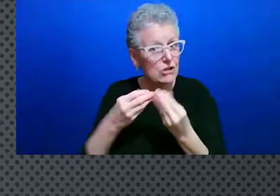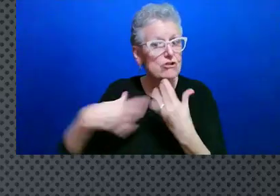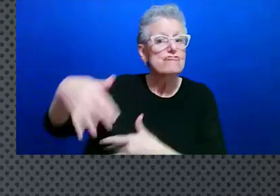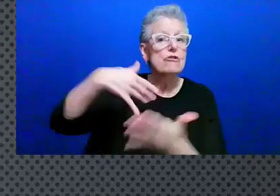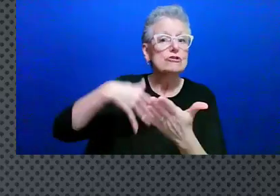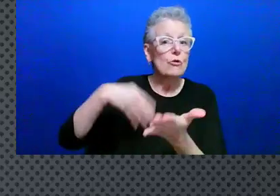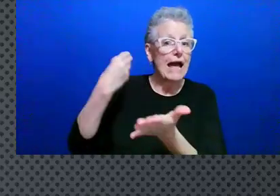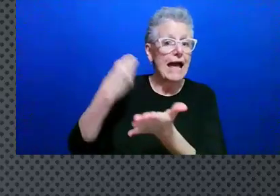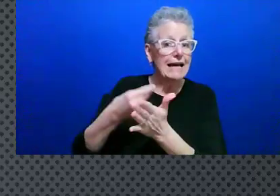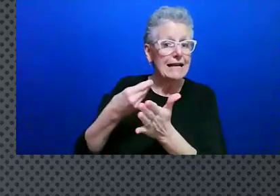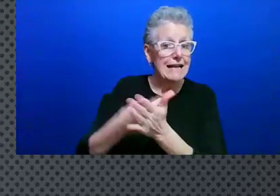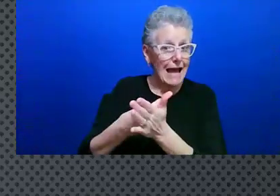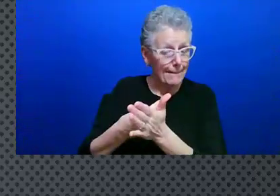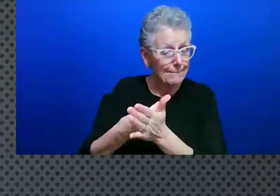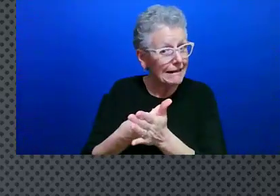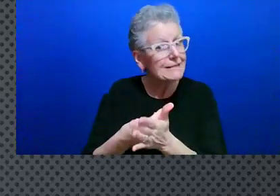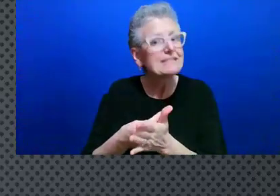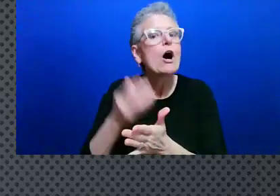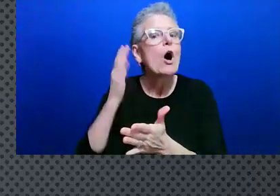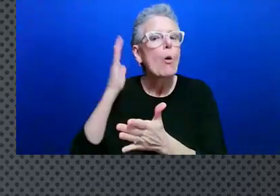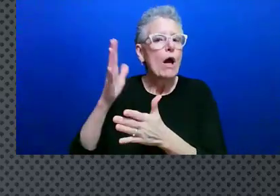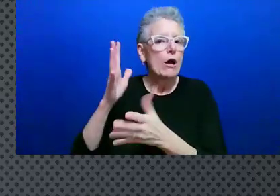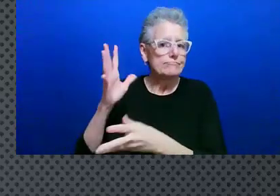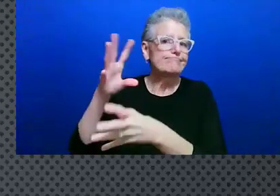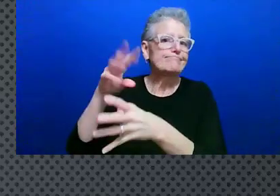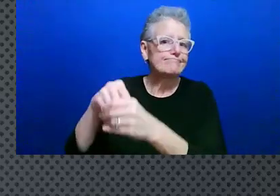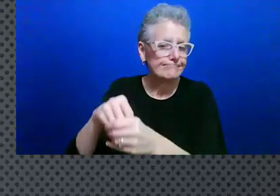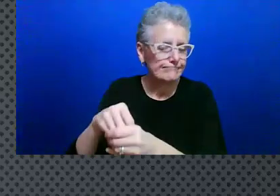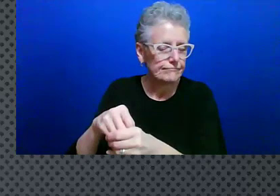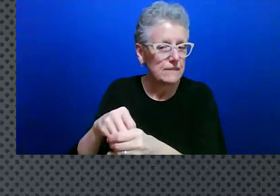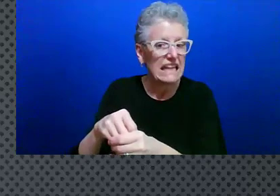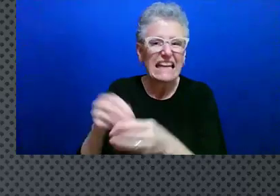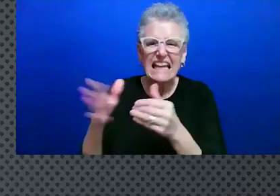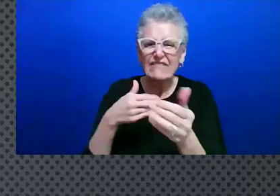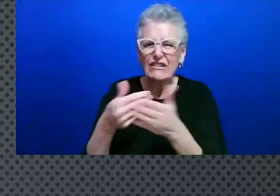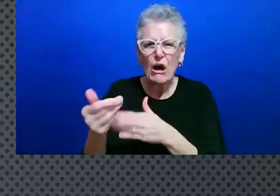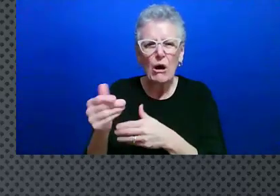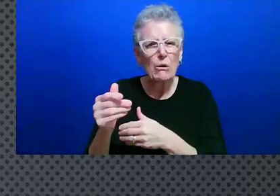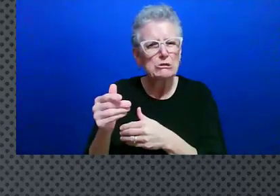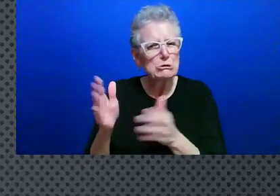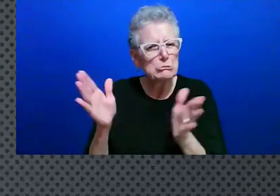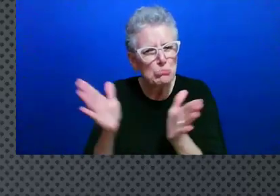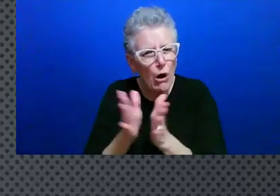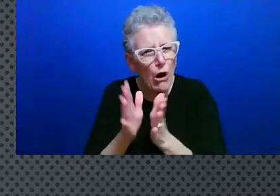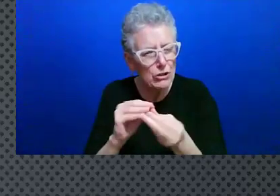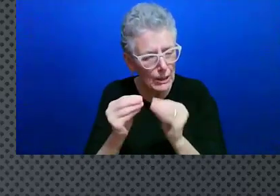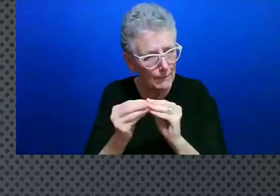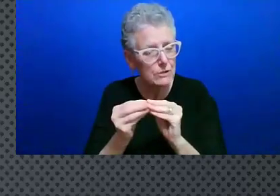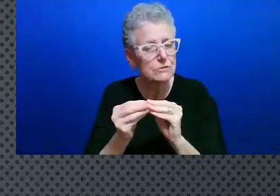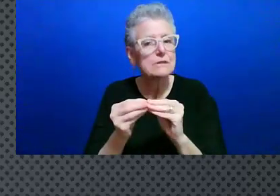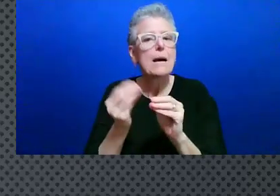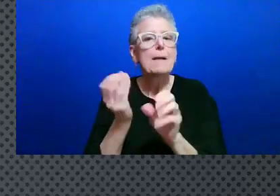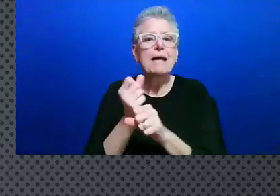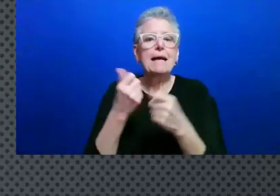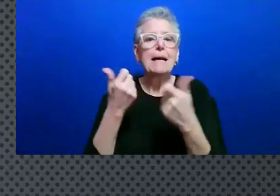all those things come into play and create-- even though it's a tiny population, create a huge amount of diversity.